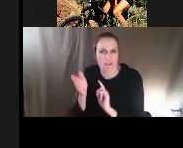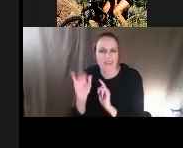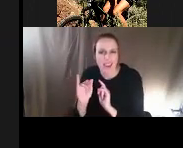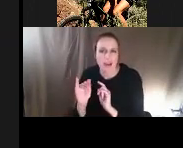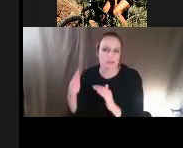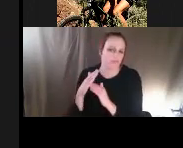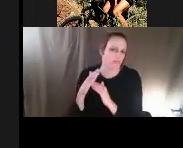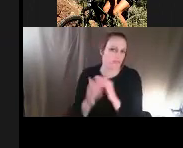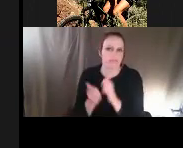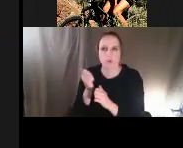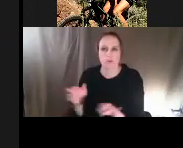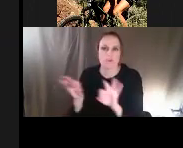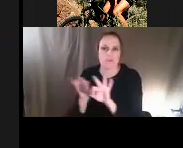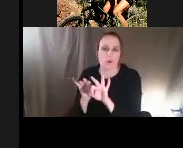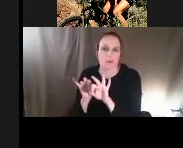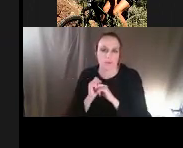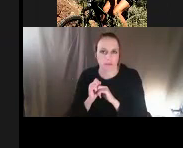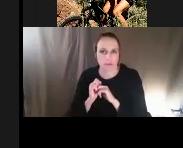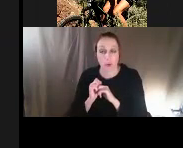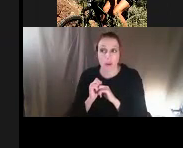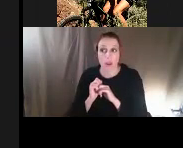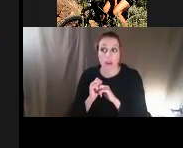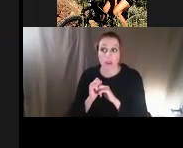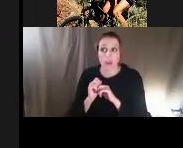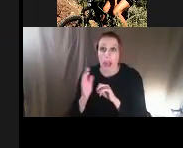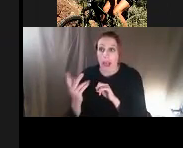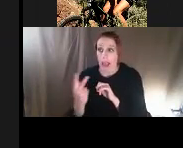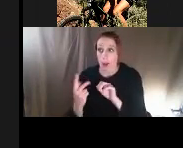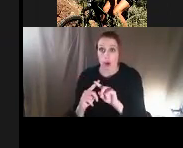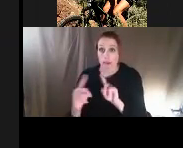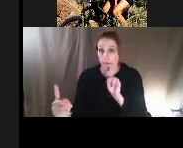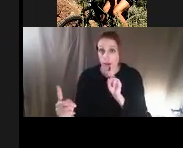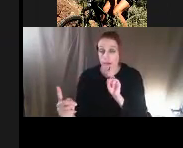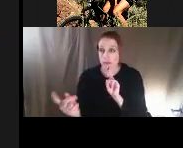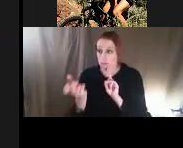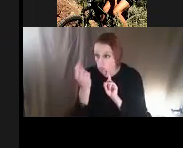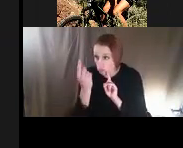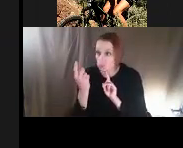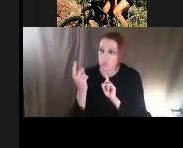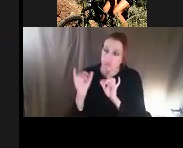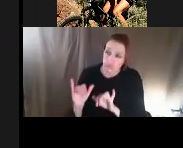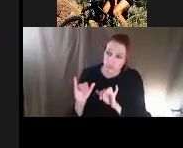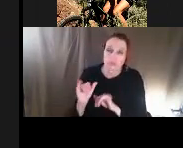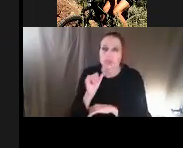Those differences that can be explored or understood and not assumed to be known.